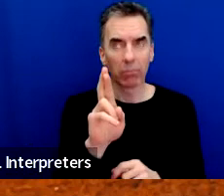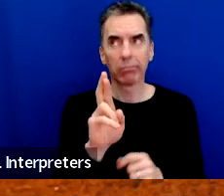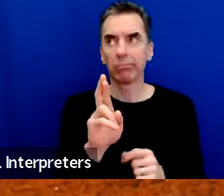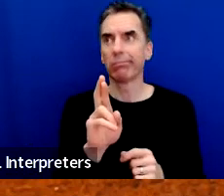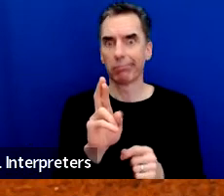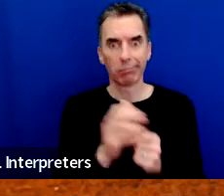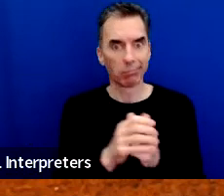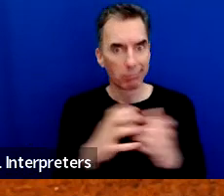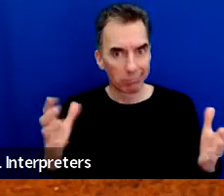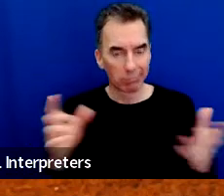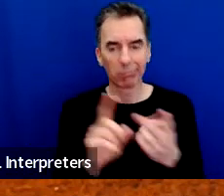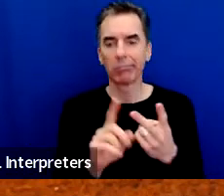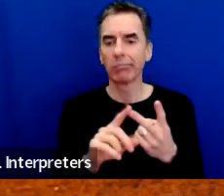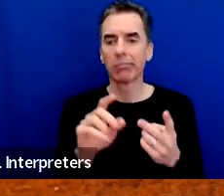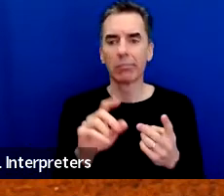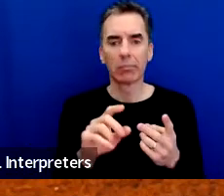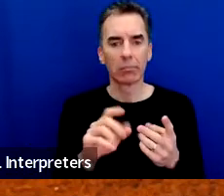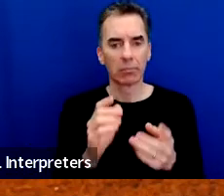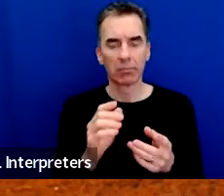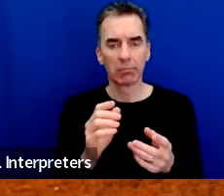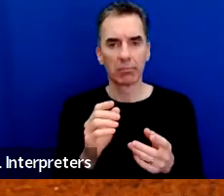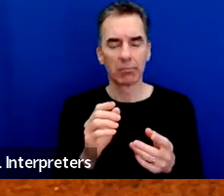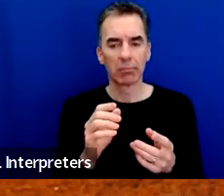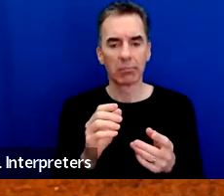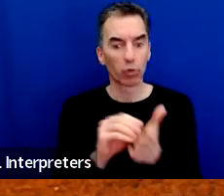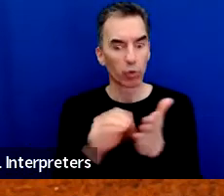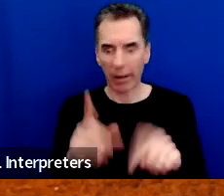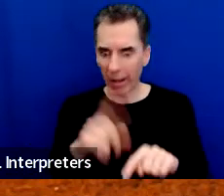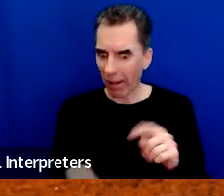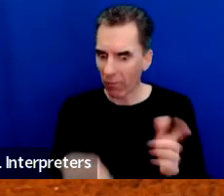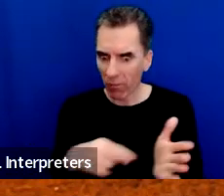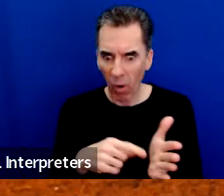around textbook affordability, the inflating costs of textbooks, and, of course,